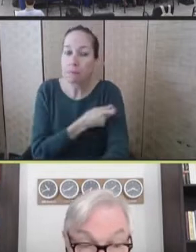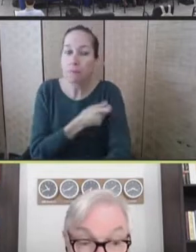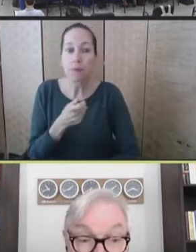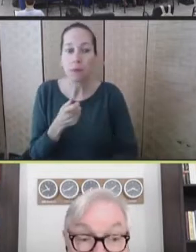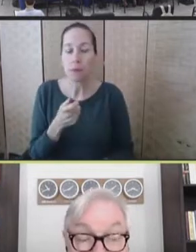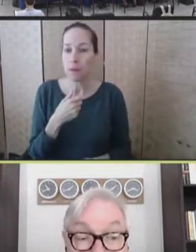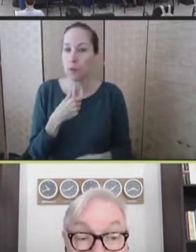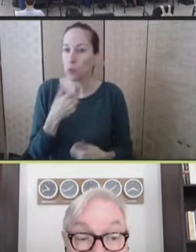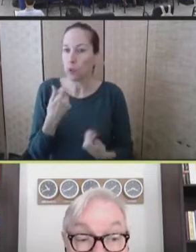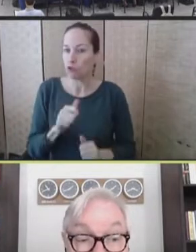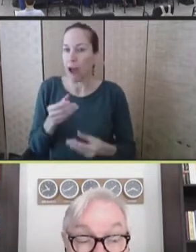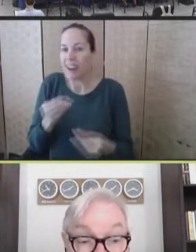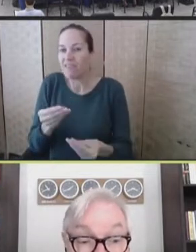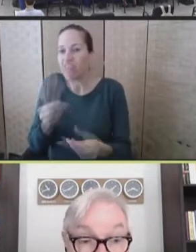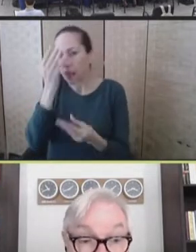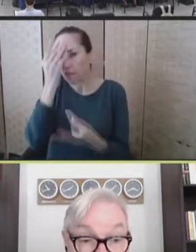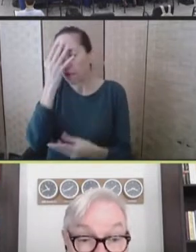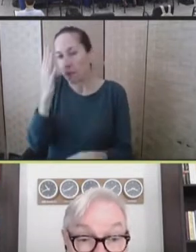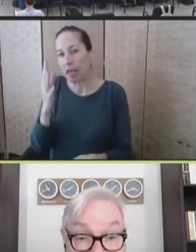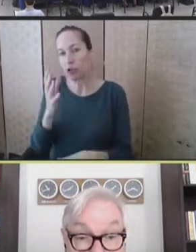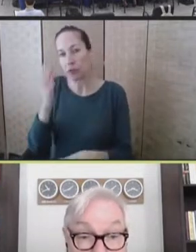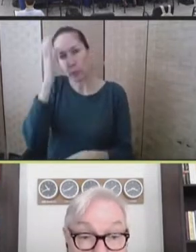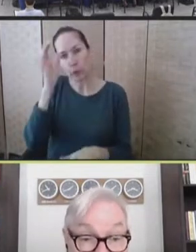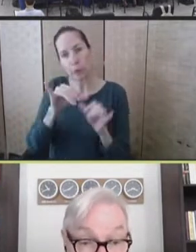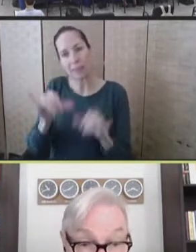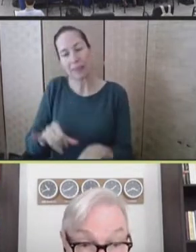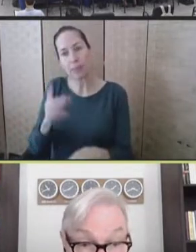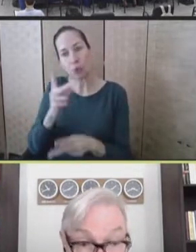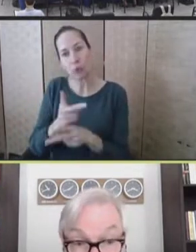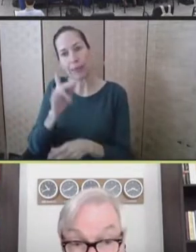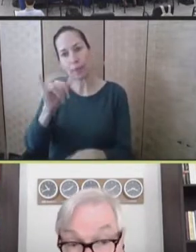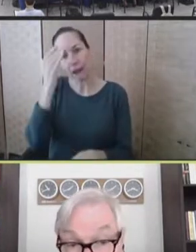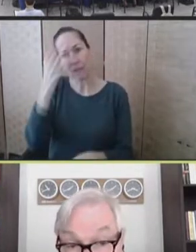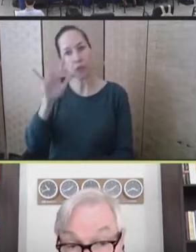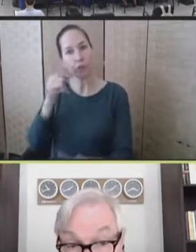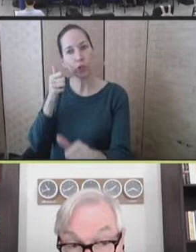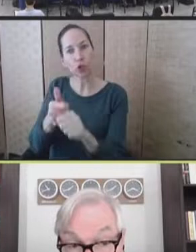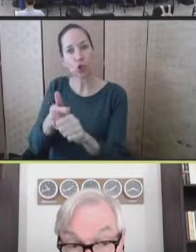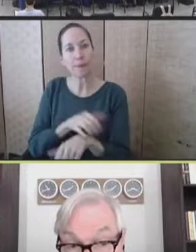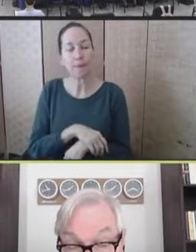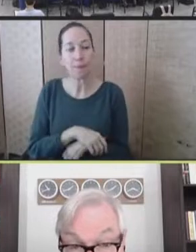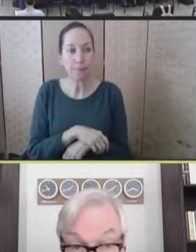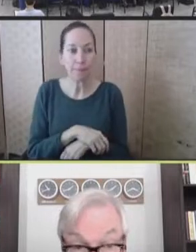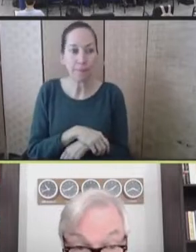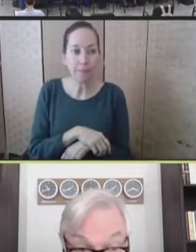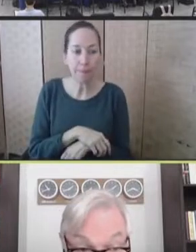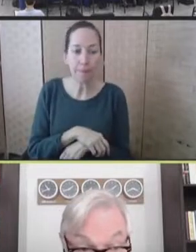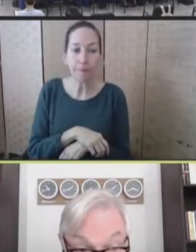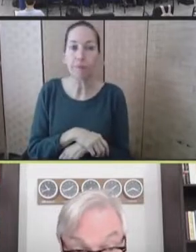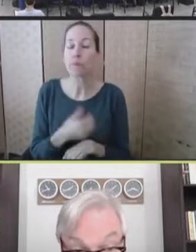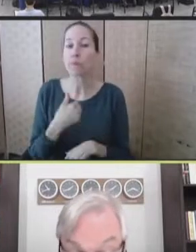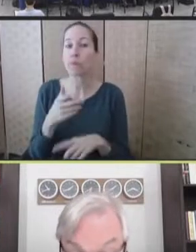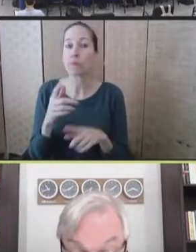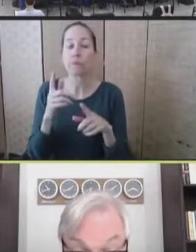Next slide. In terms of the universal vaccine technology landscape, it provides data for monitoring